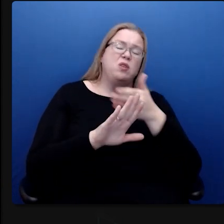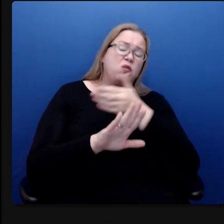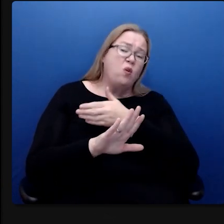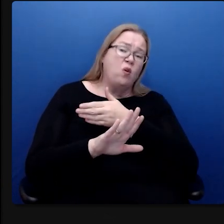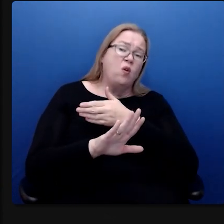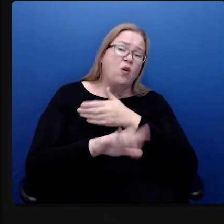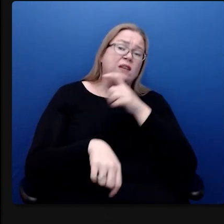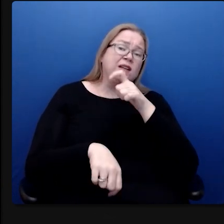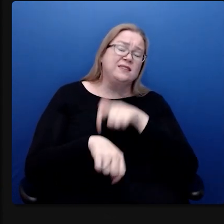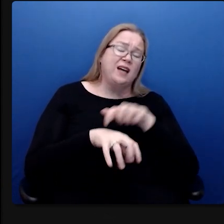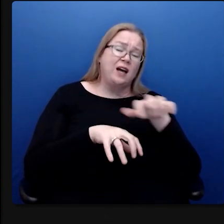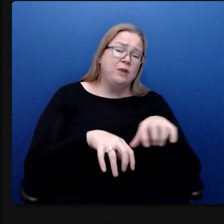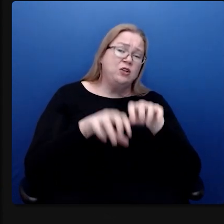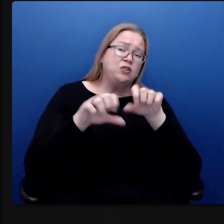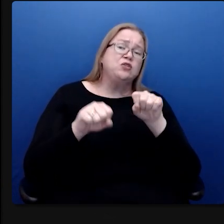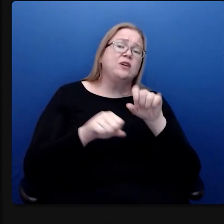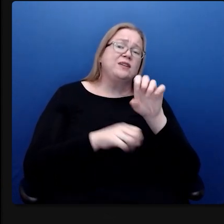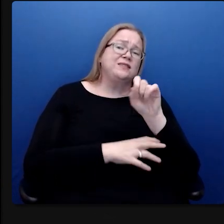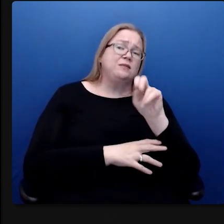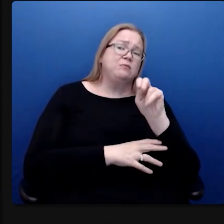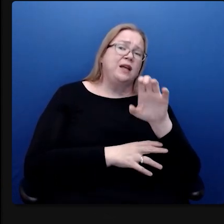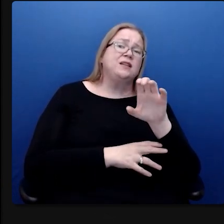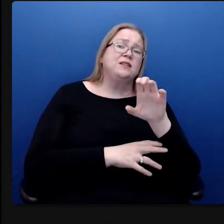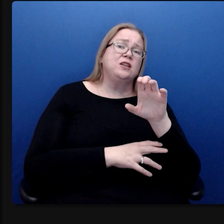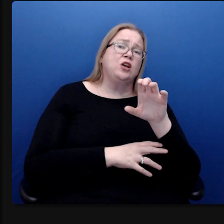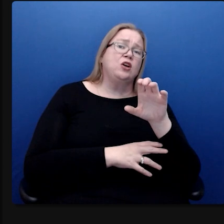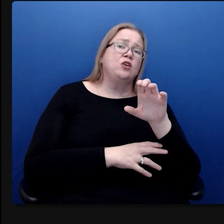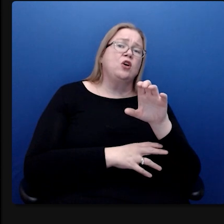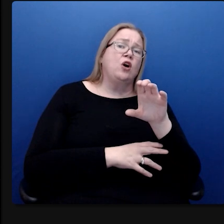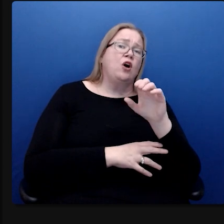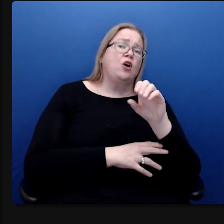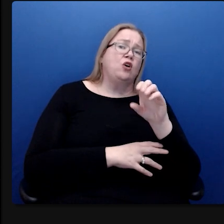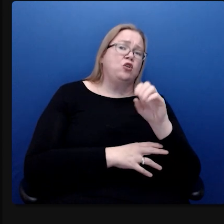Previously, the time it took semantics colorization to show up